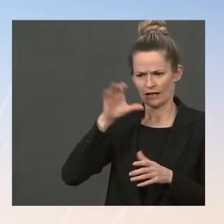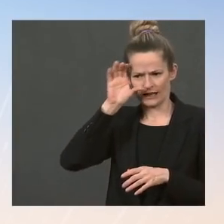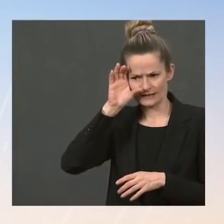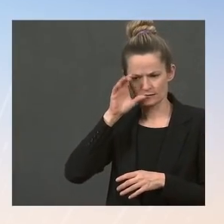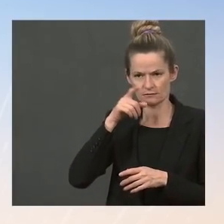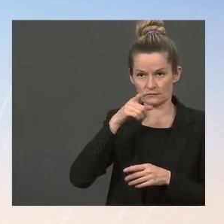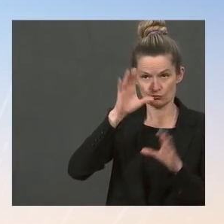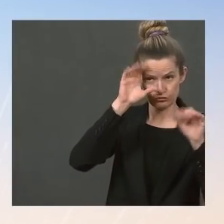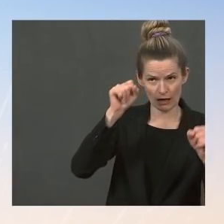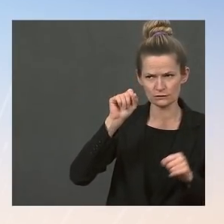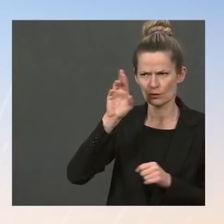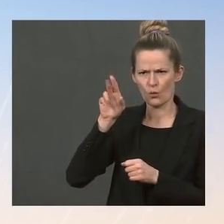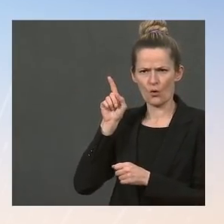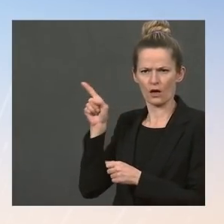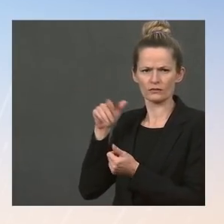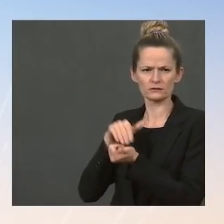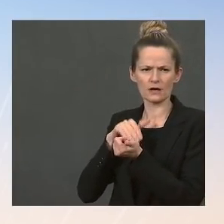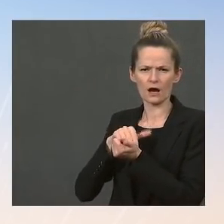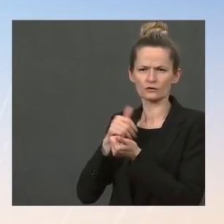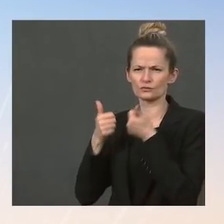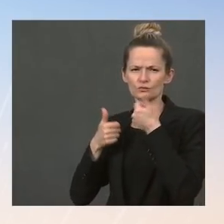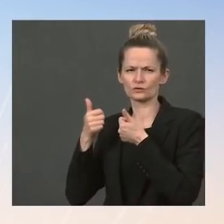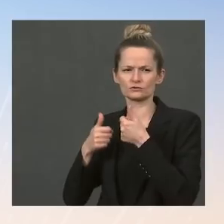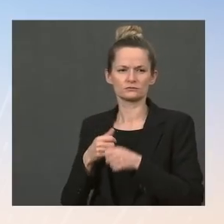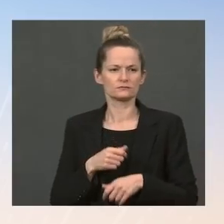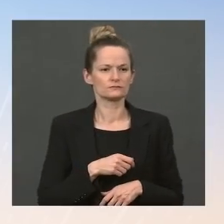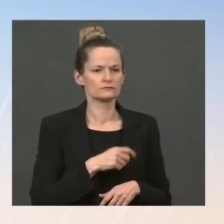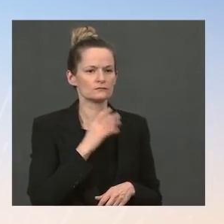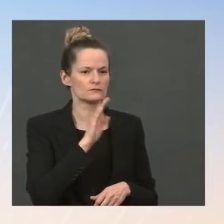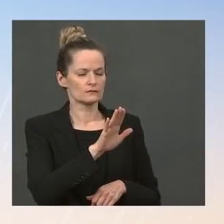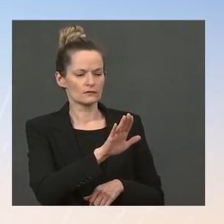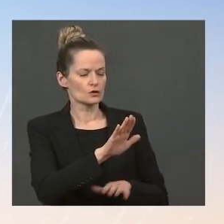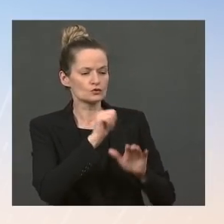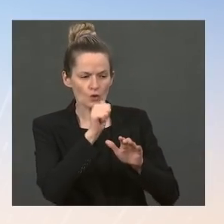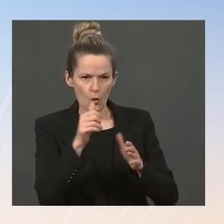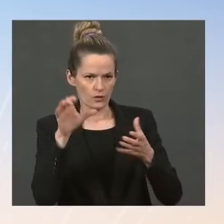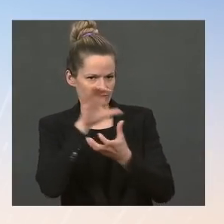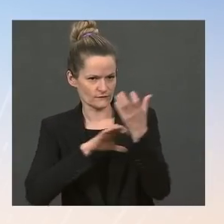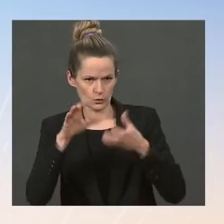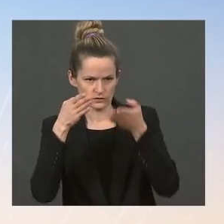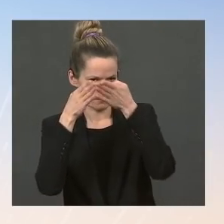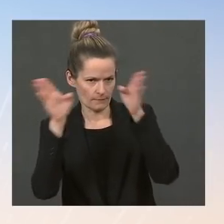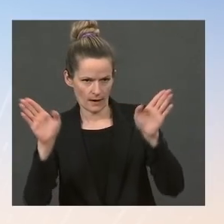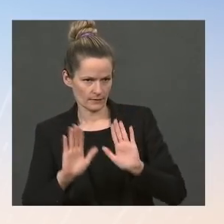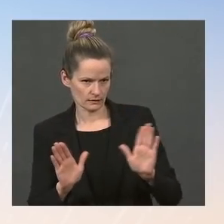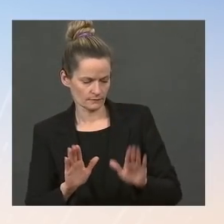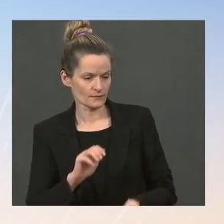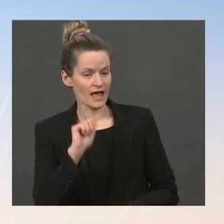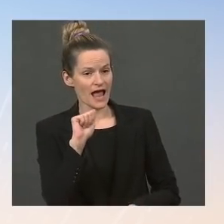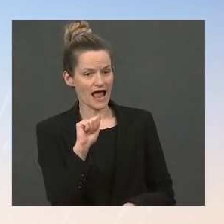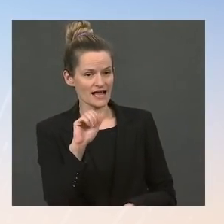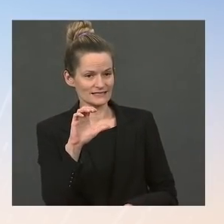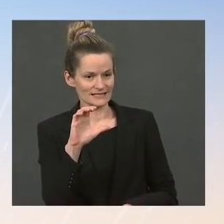Ms. Psaki: Well, before we confuse the public, that's not what ACIP has recommended. They're meeting next week. We don't know what they're going to say.